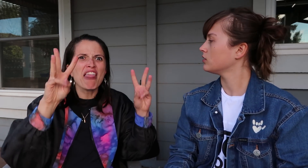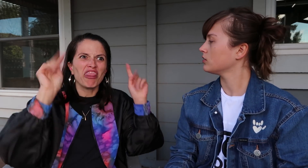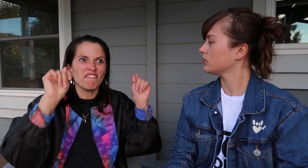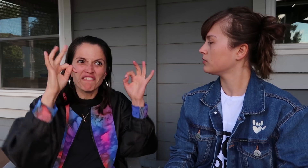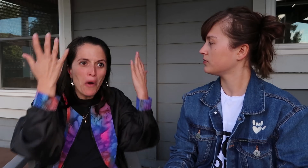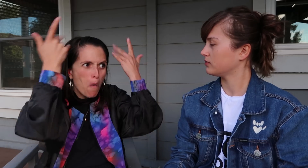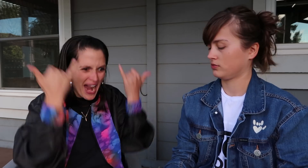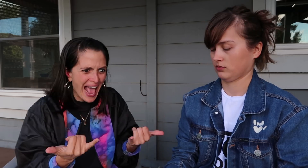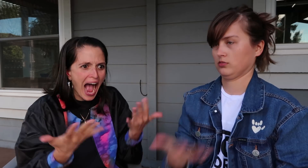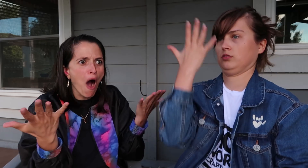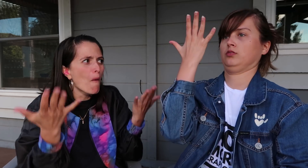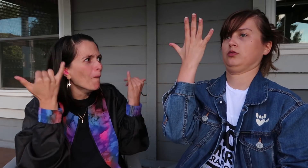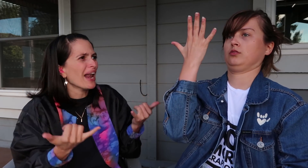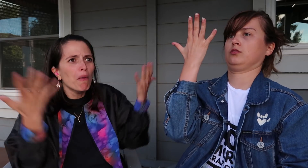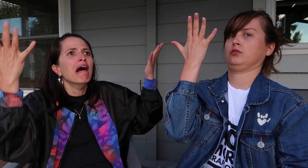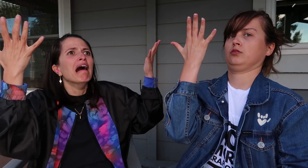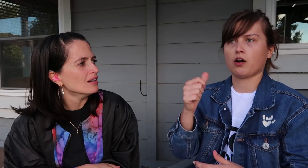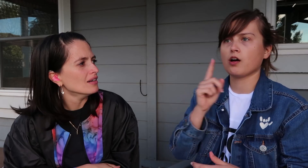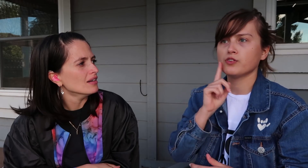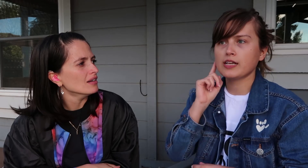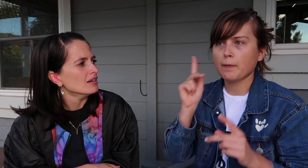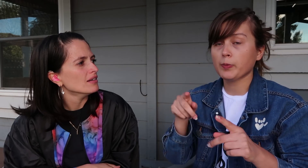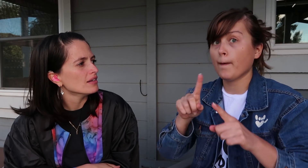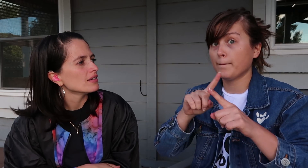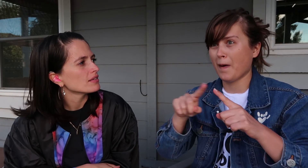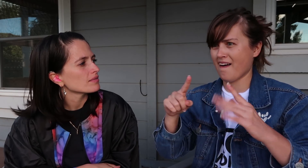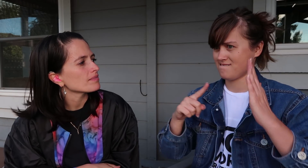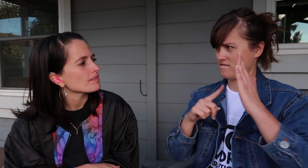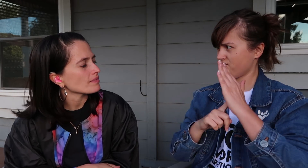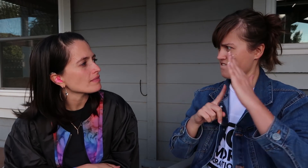W-T-F?! Why am I finding out about her NOW!?